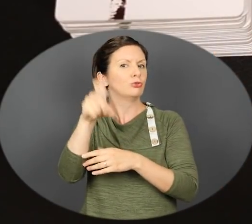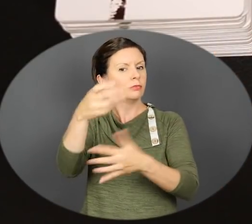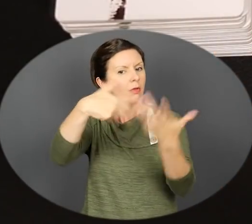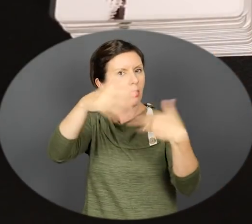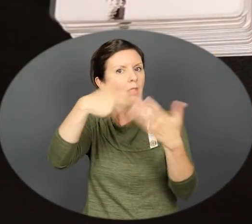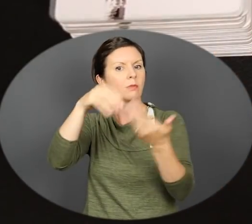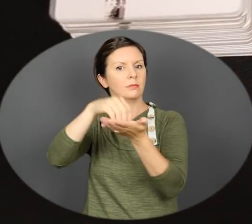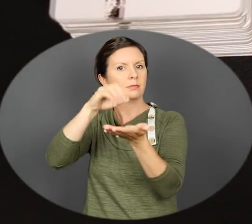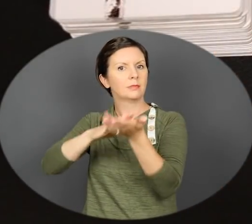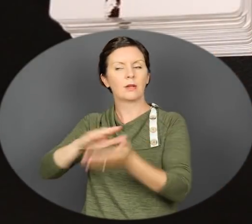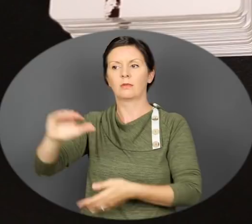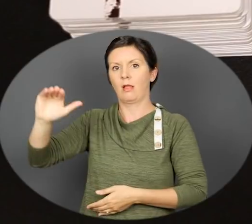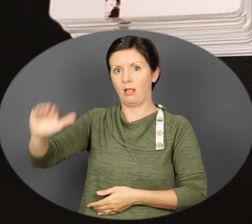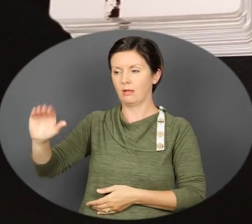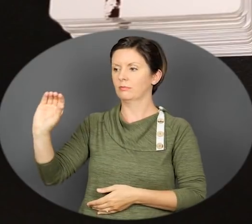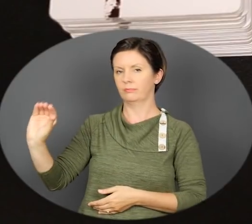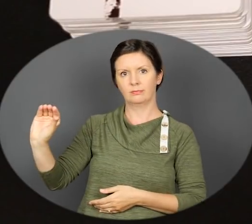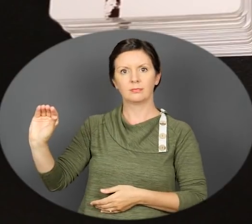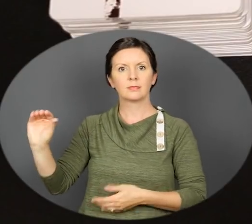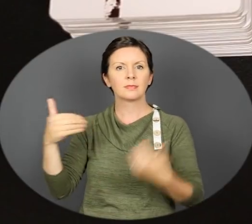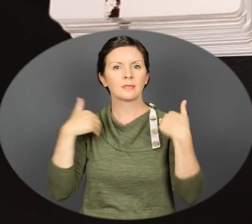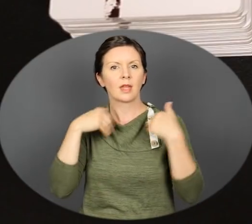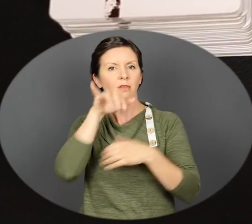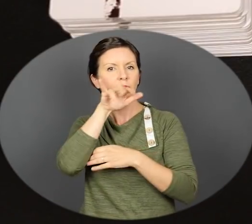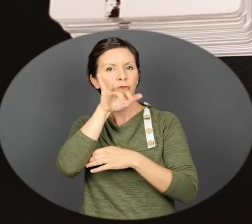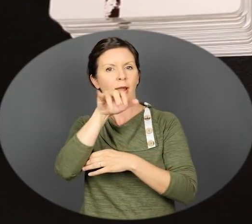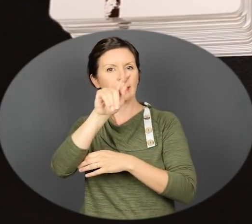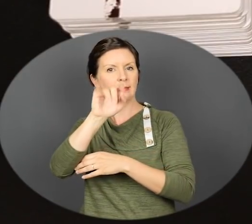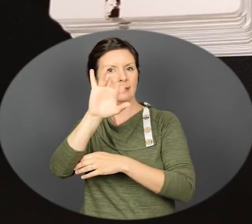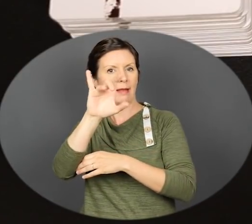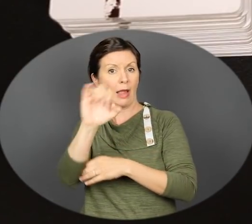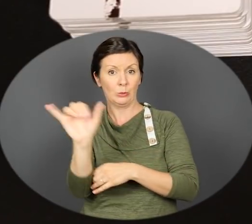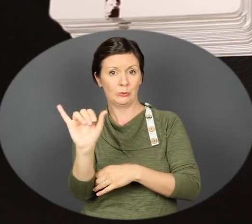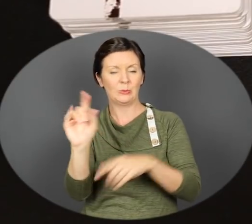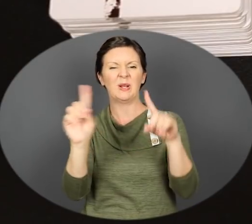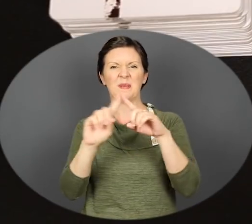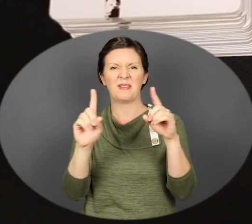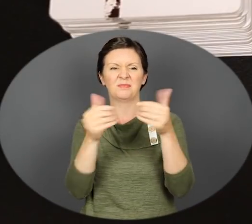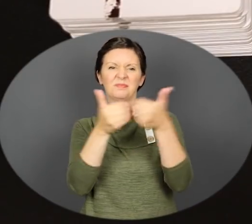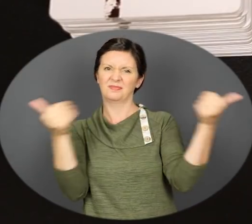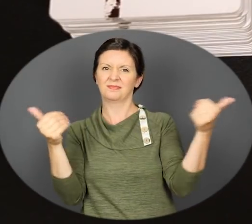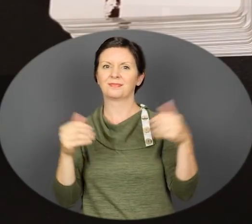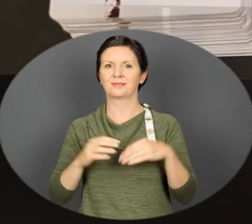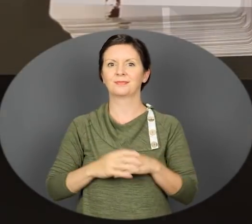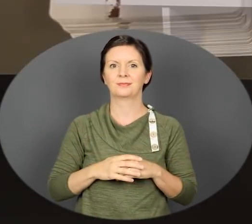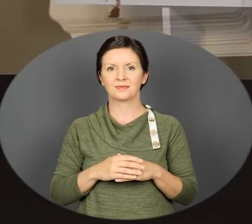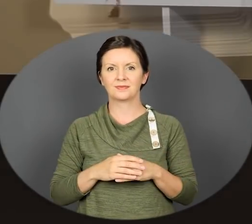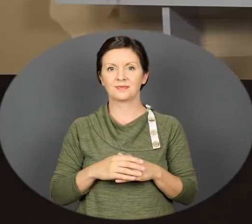placed in a face-down stack. There is also a dragon tile, but you keep that separate.